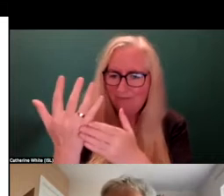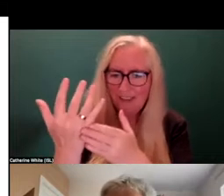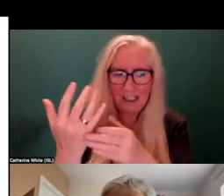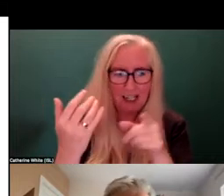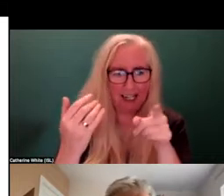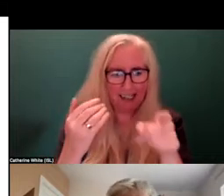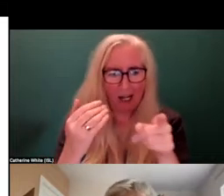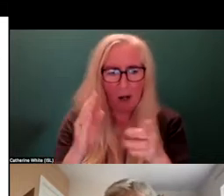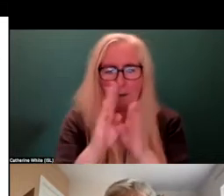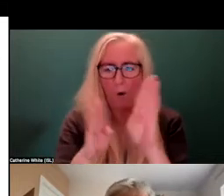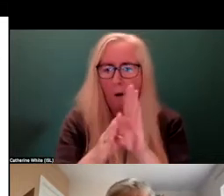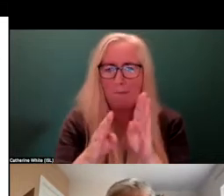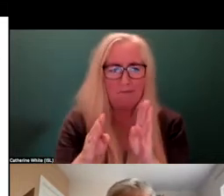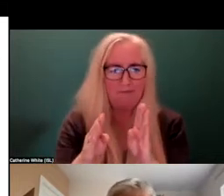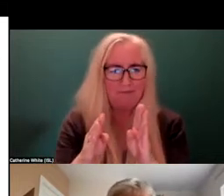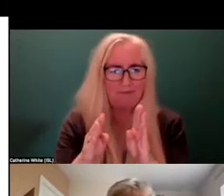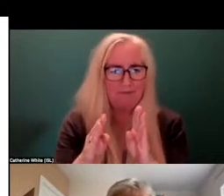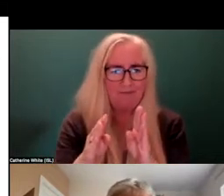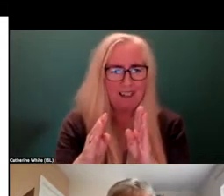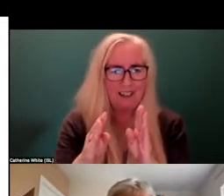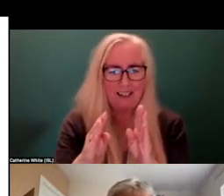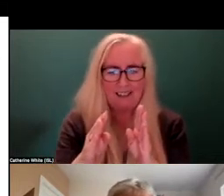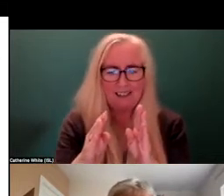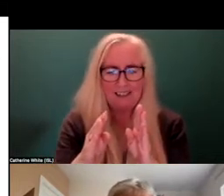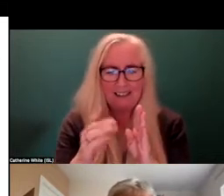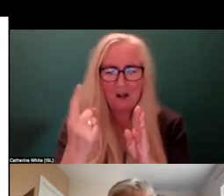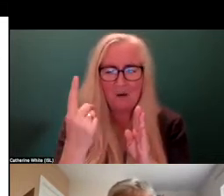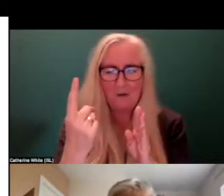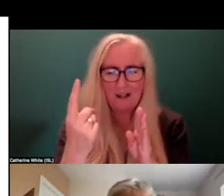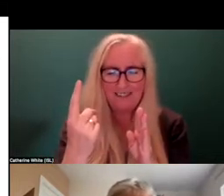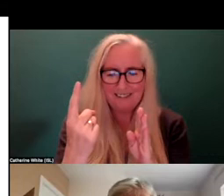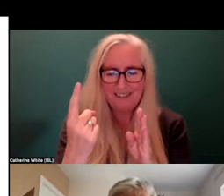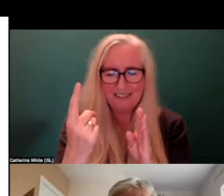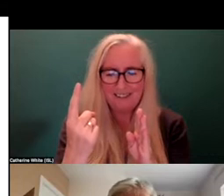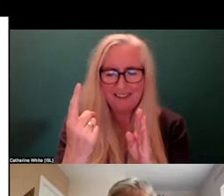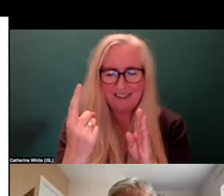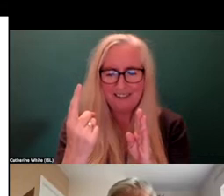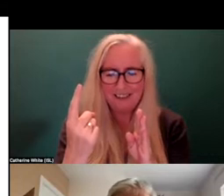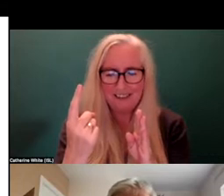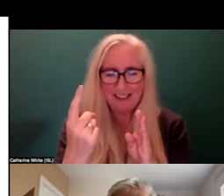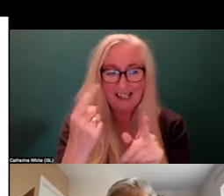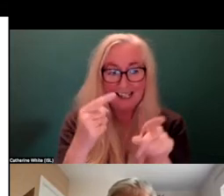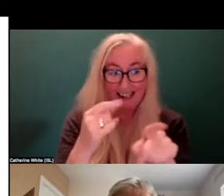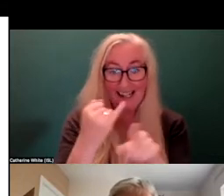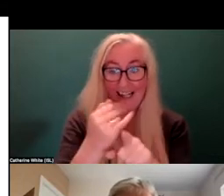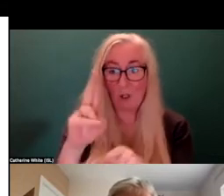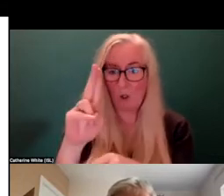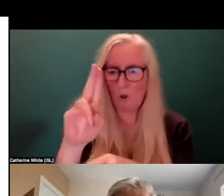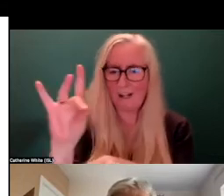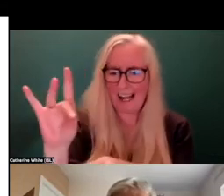have percolated into practice, and one of the large practices in the UK